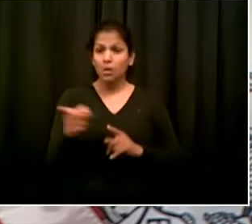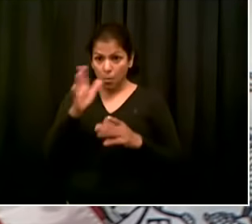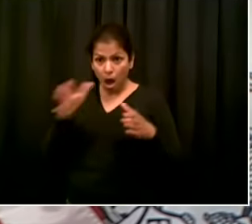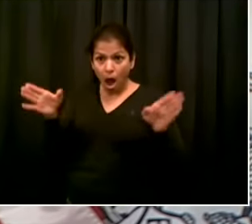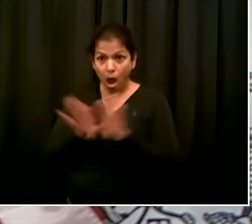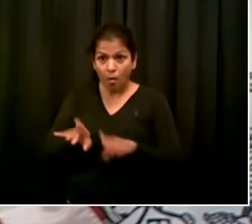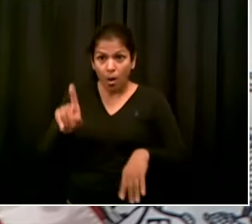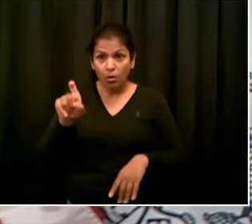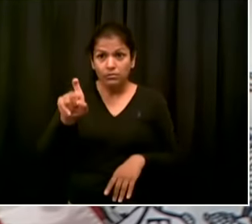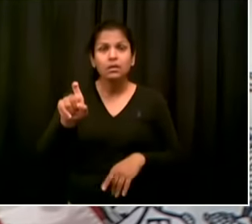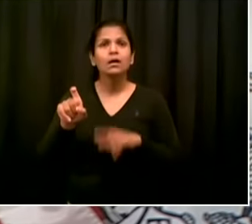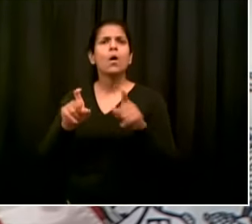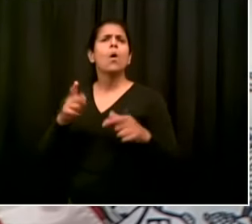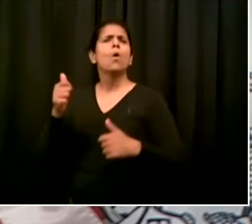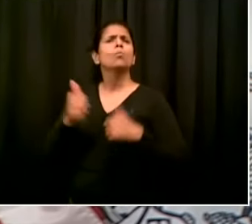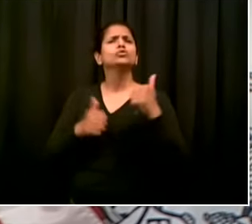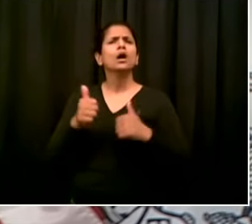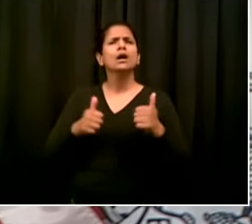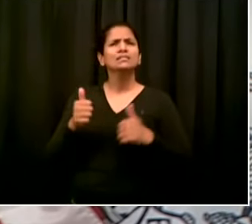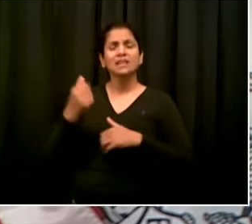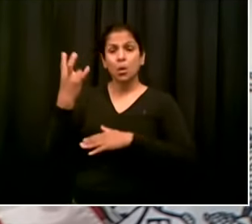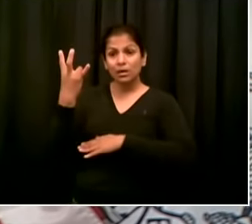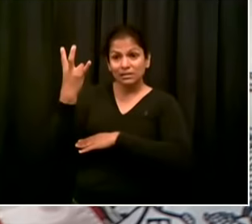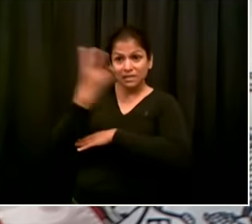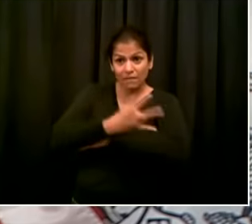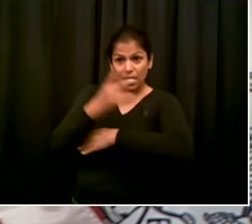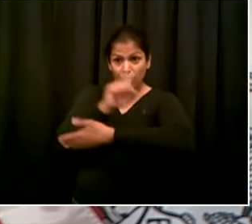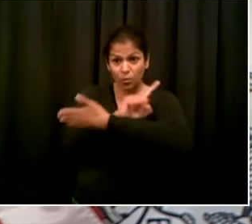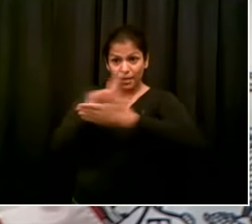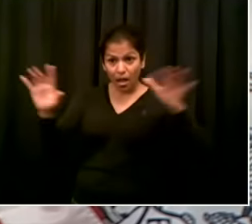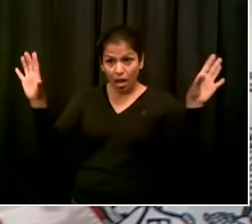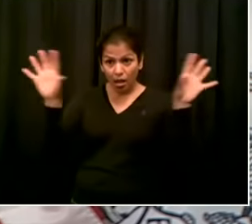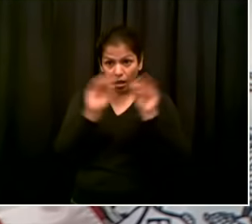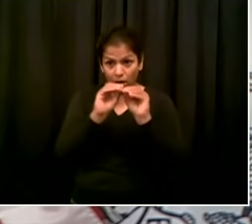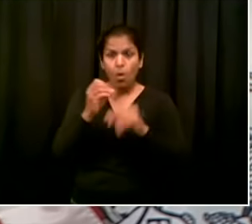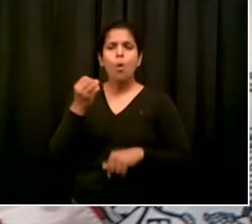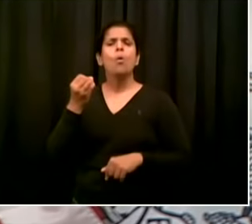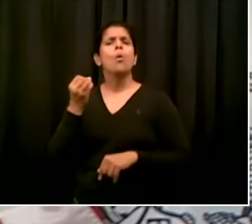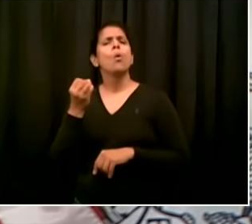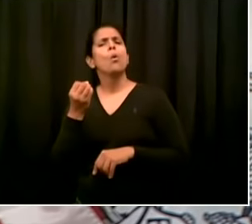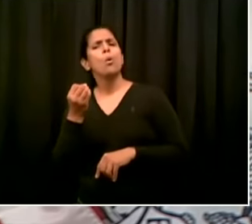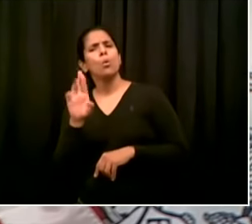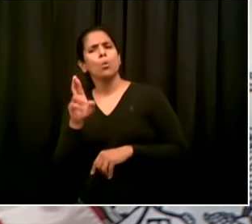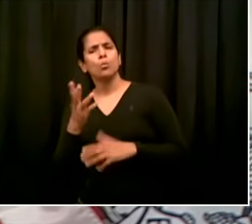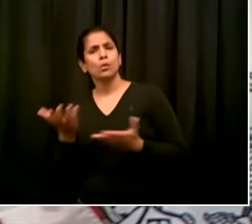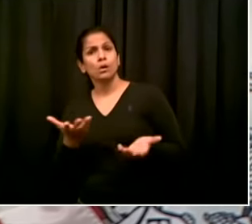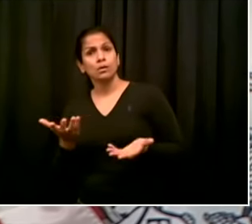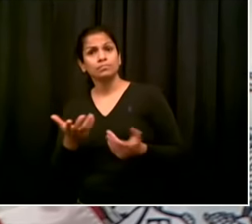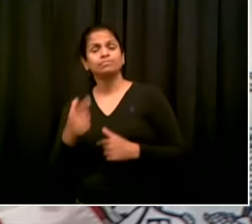PEOPLE. SA MEWH ITTHE MASKS. WHEN WE TALKED THIS MORNING WITH A GRP OUOF JEWISH LEADERS